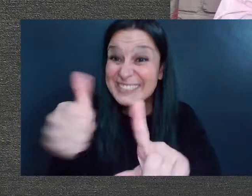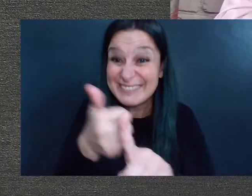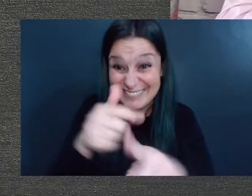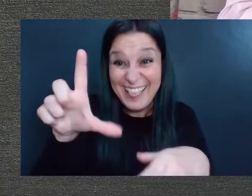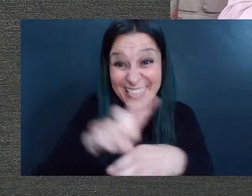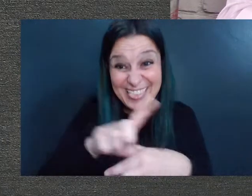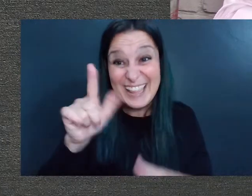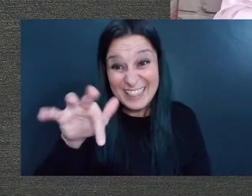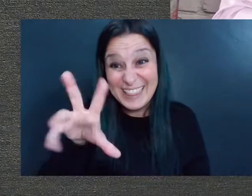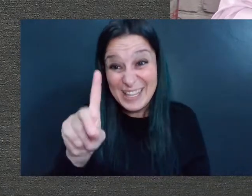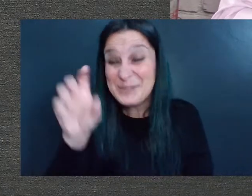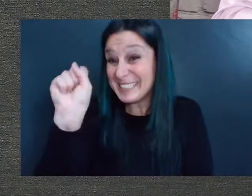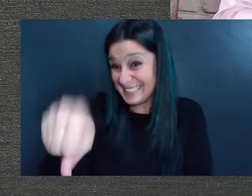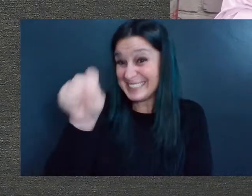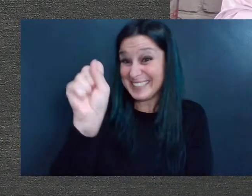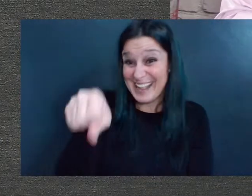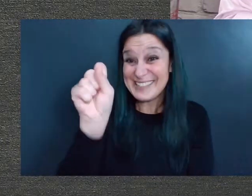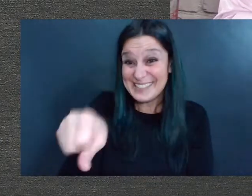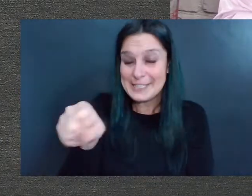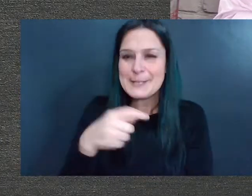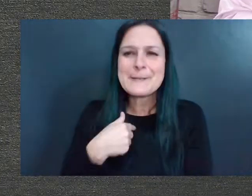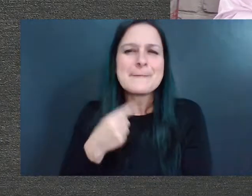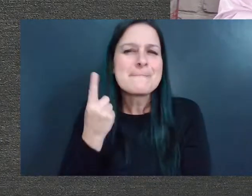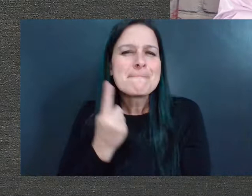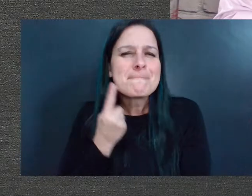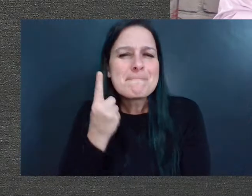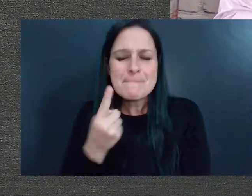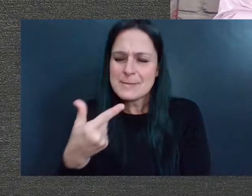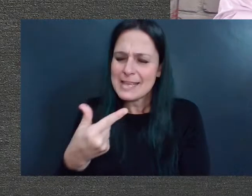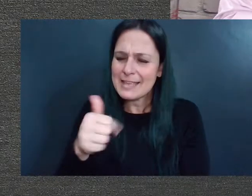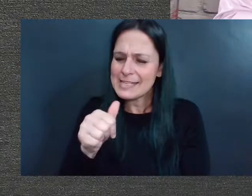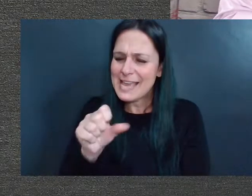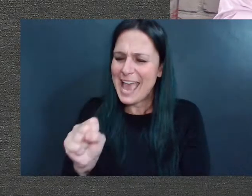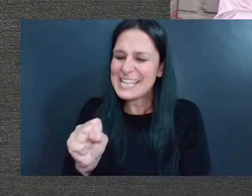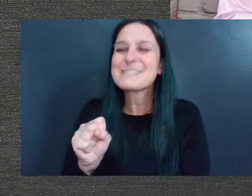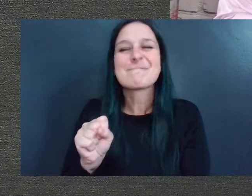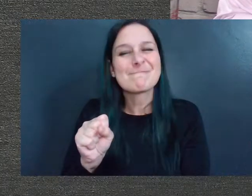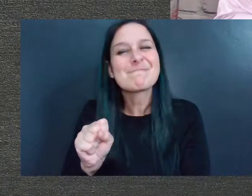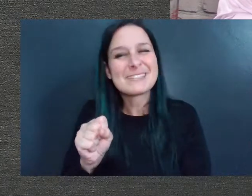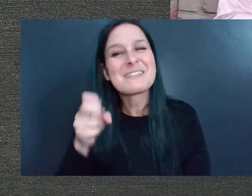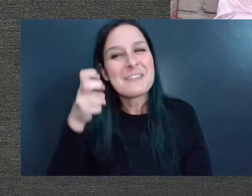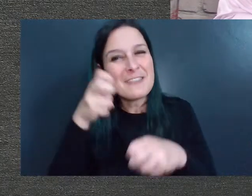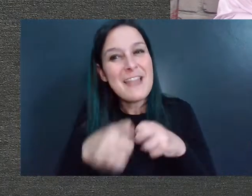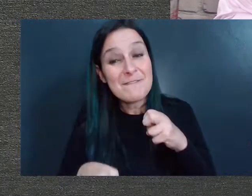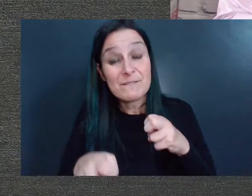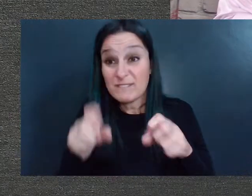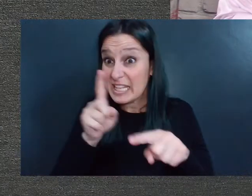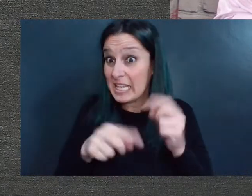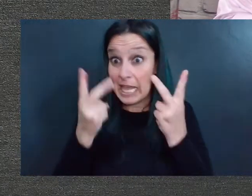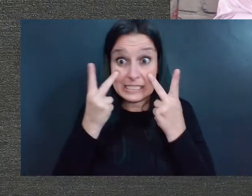So those are liquids and gas. Gas is tricky because you can't see it.